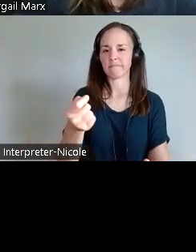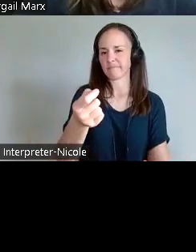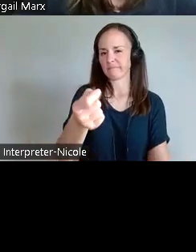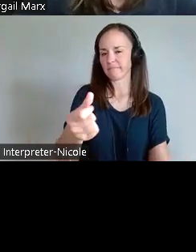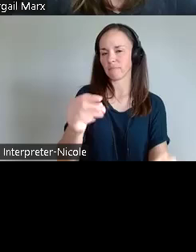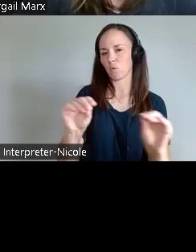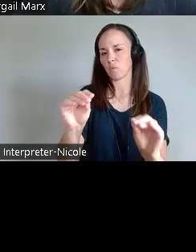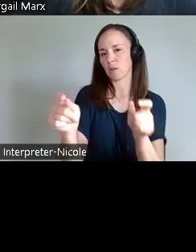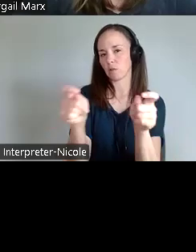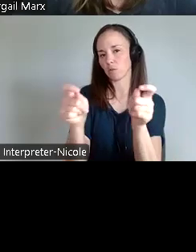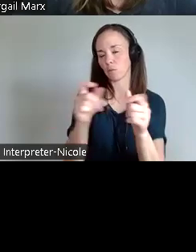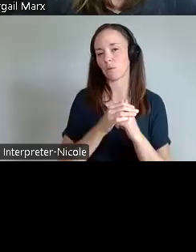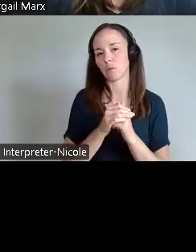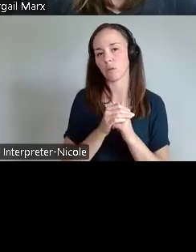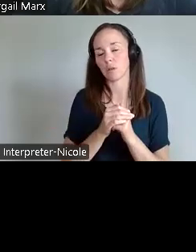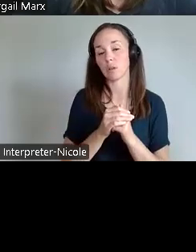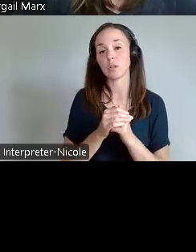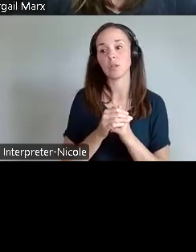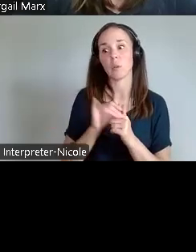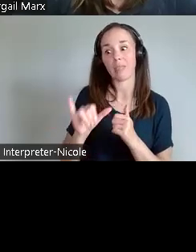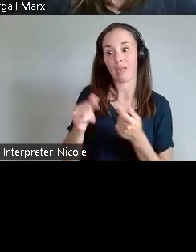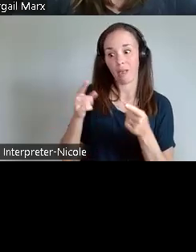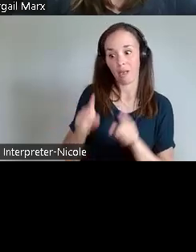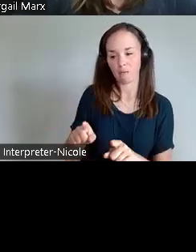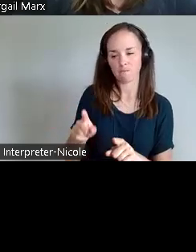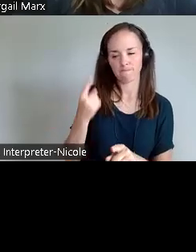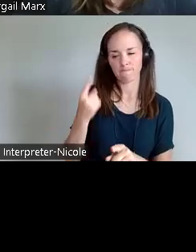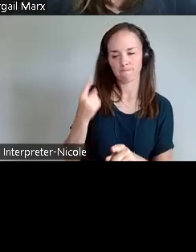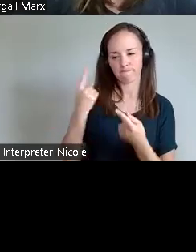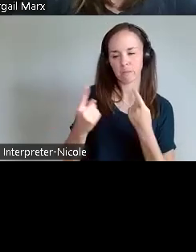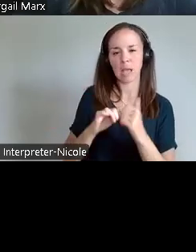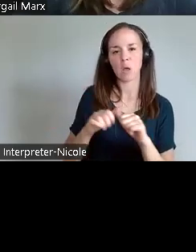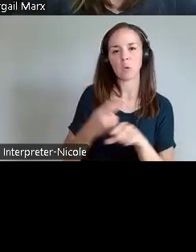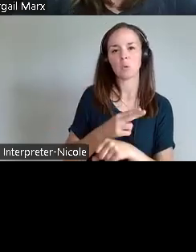So at this point in the diagnosis, we start to look at assessing for use of alternative access,